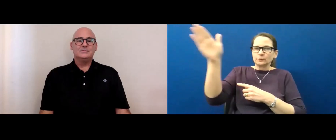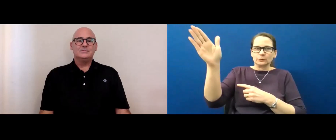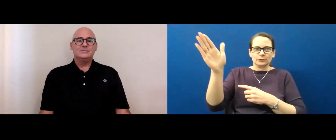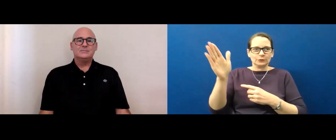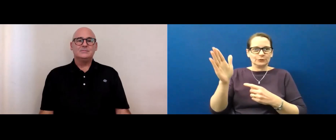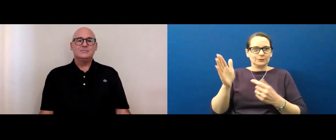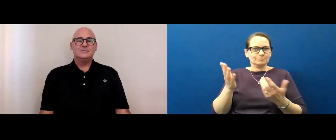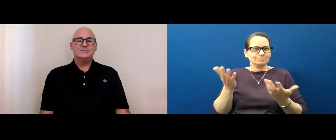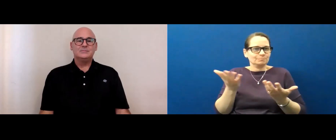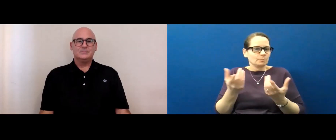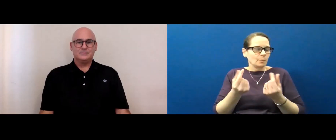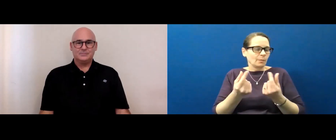on the deaf and hard of hearing's future